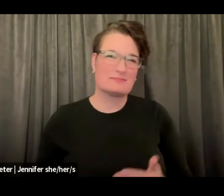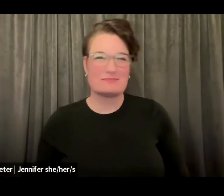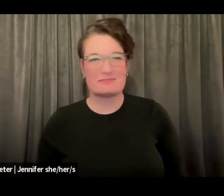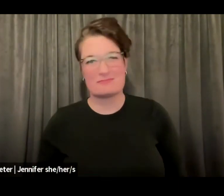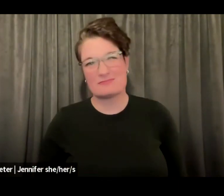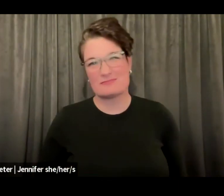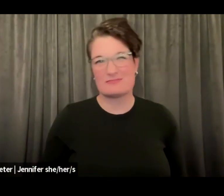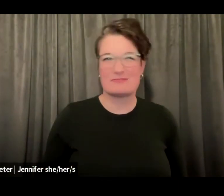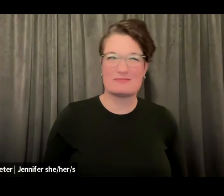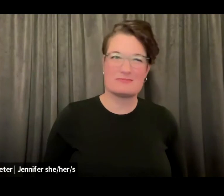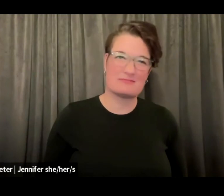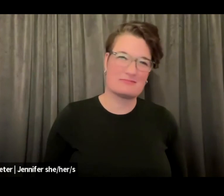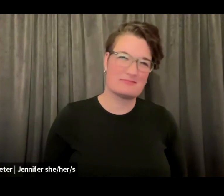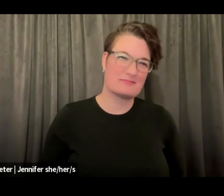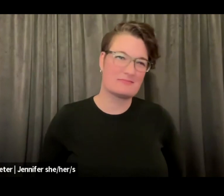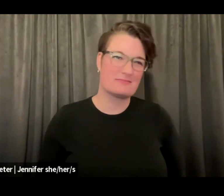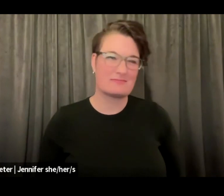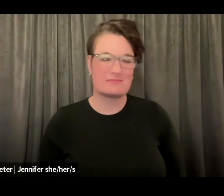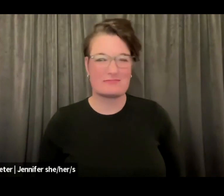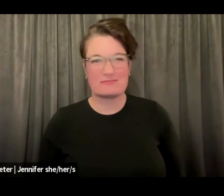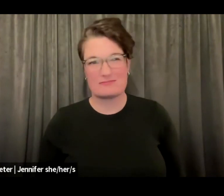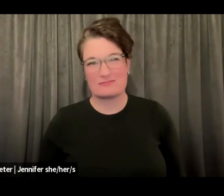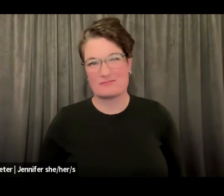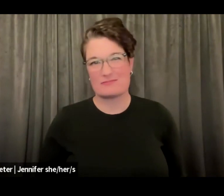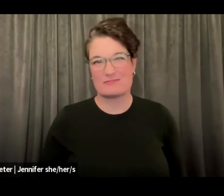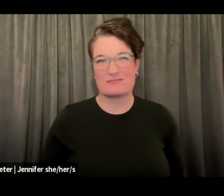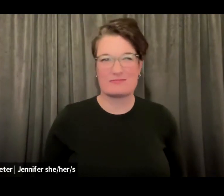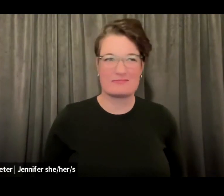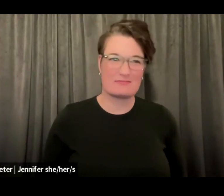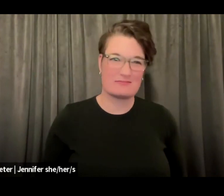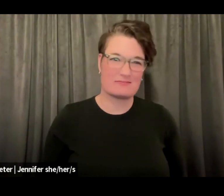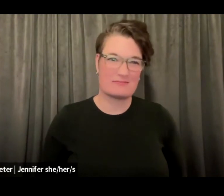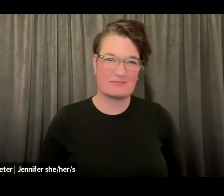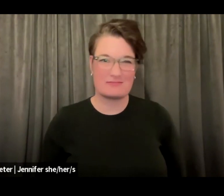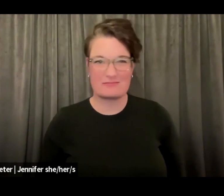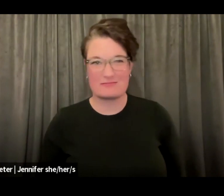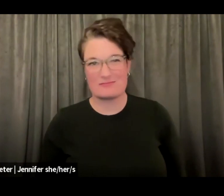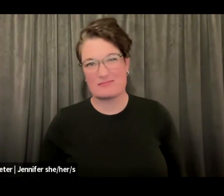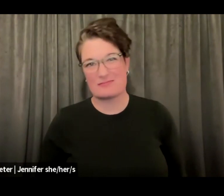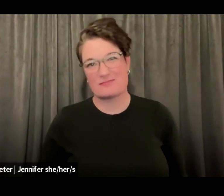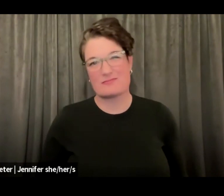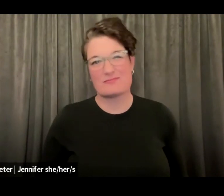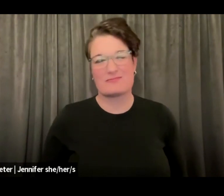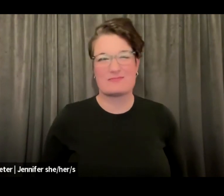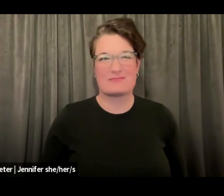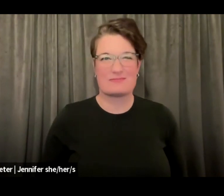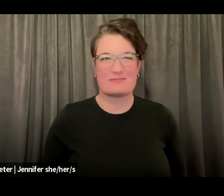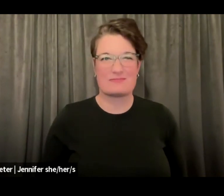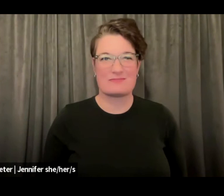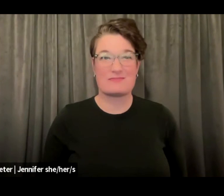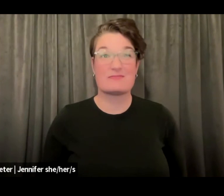kol-hashamayim v’et ha’aretz.